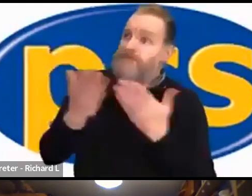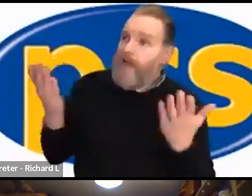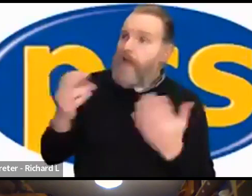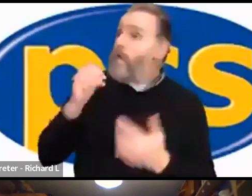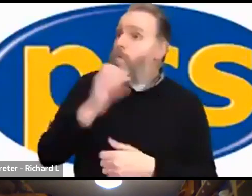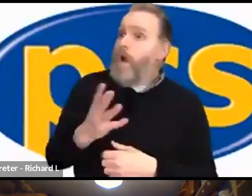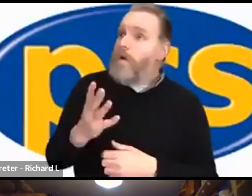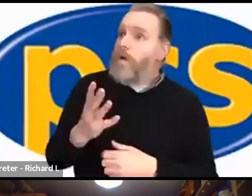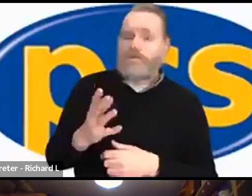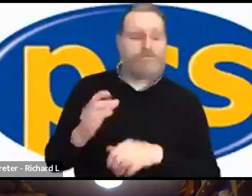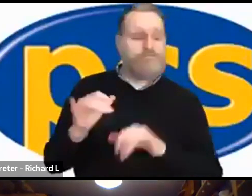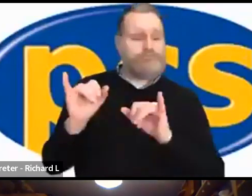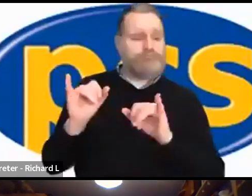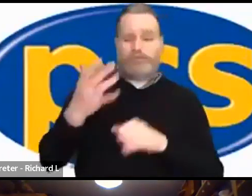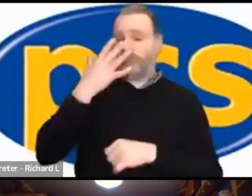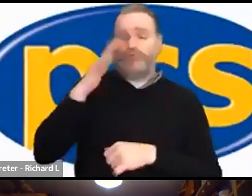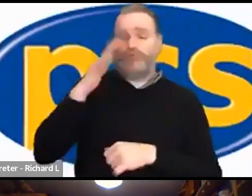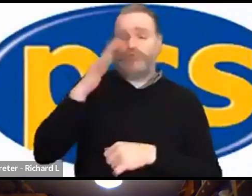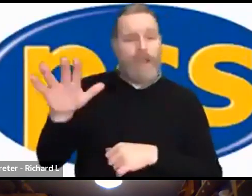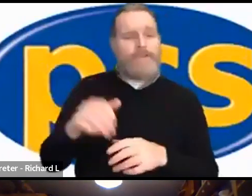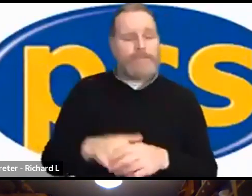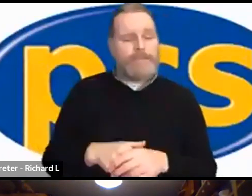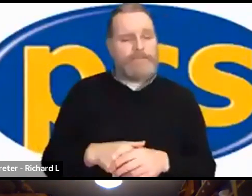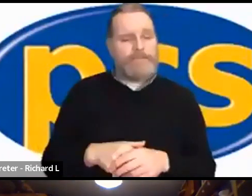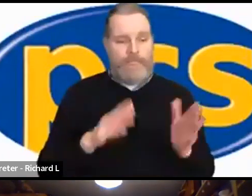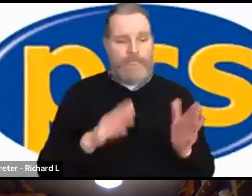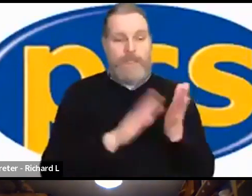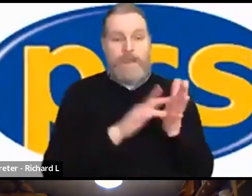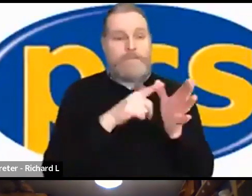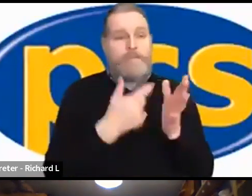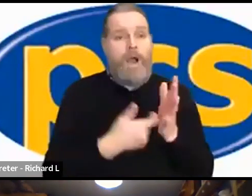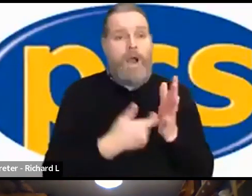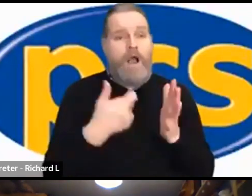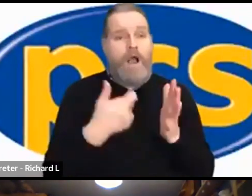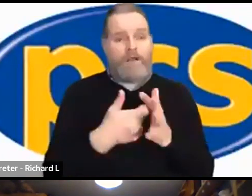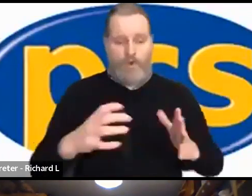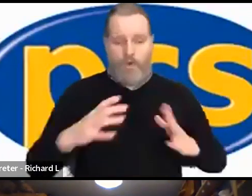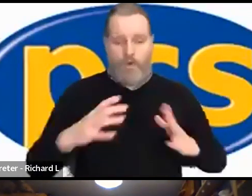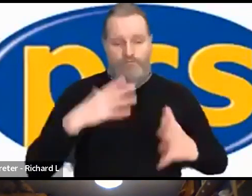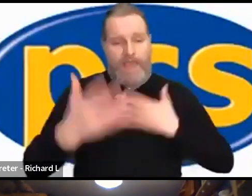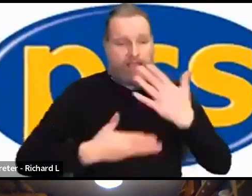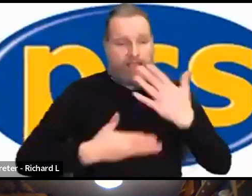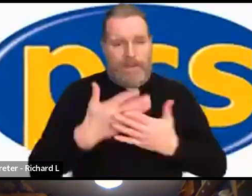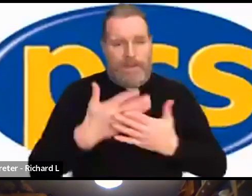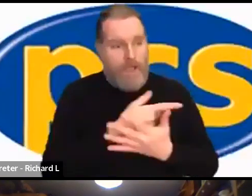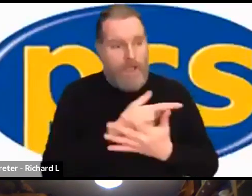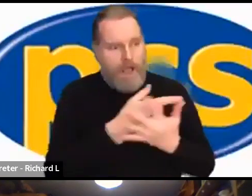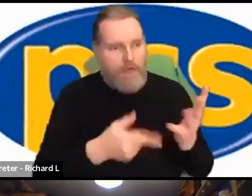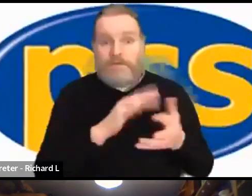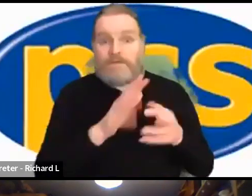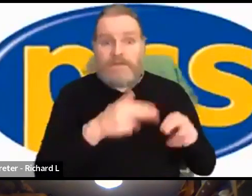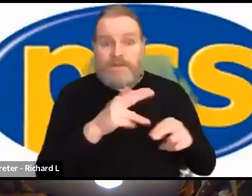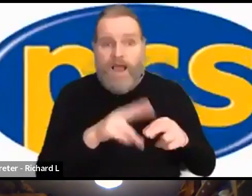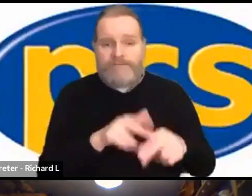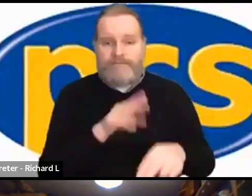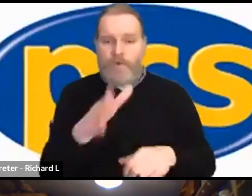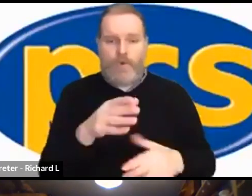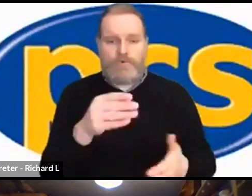gibble's what I was fighting to gibbals whatever was fighting, then that's what we'll have to do. Marcus, already mentioned. Marcus already mentioned the so many people at food banks and stroke